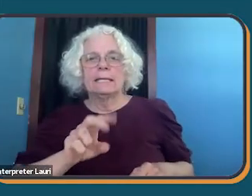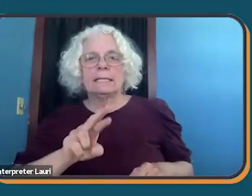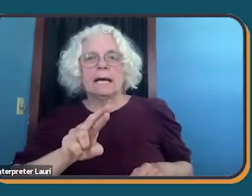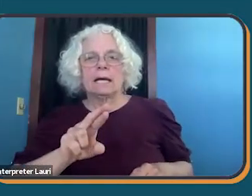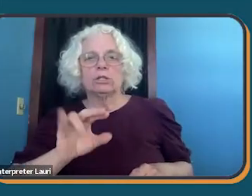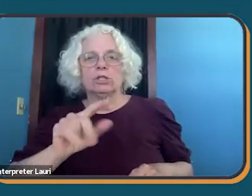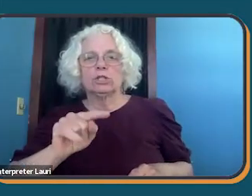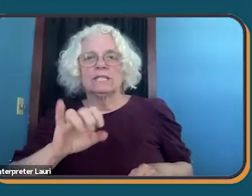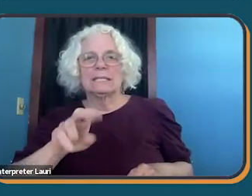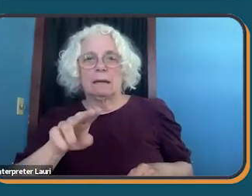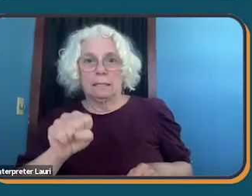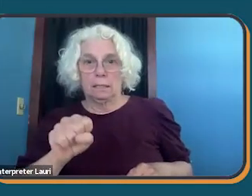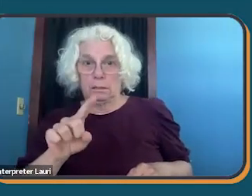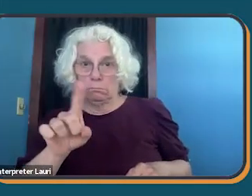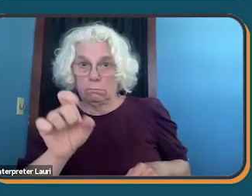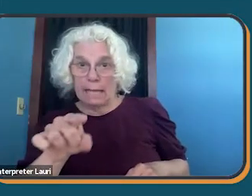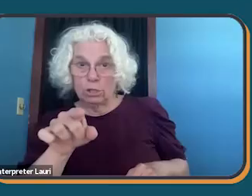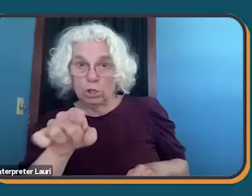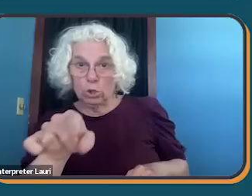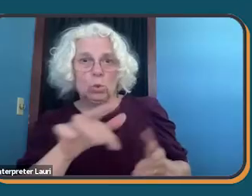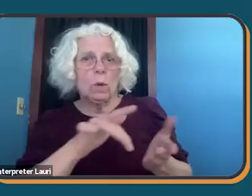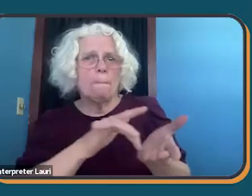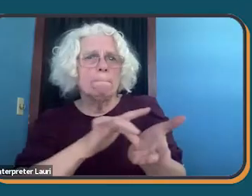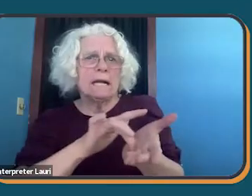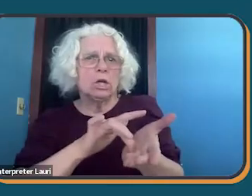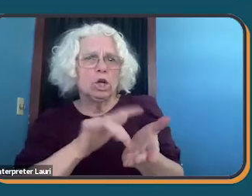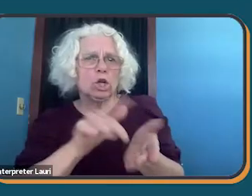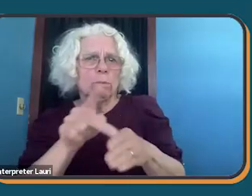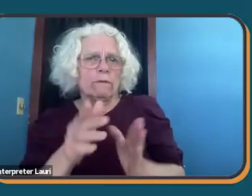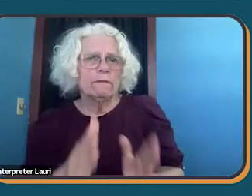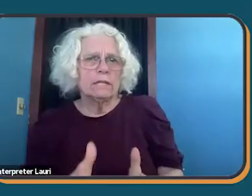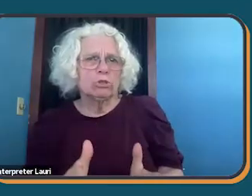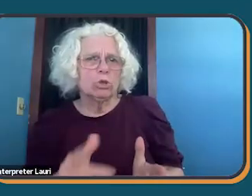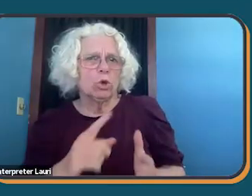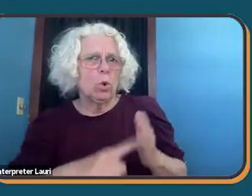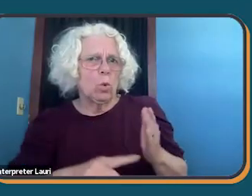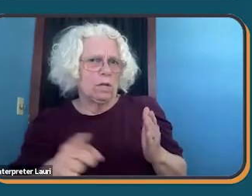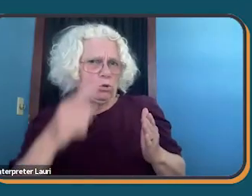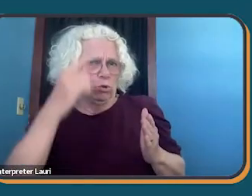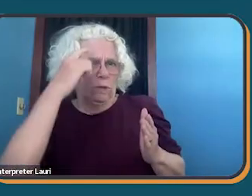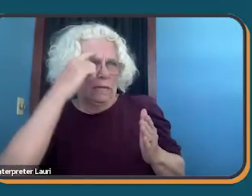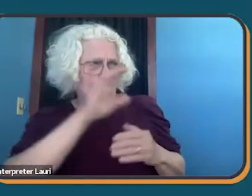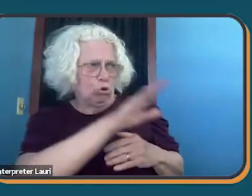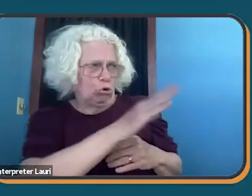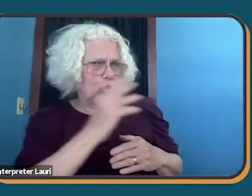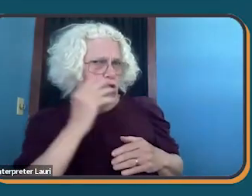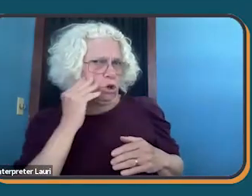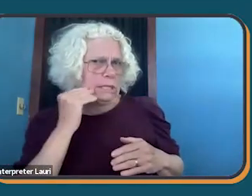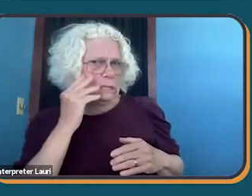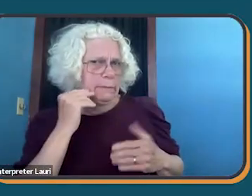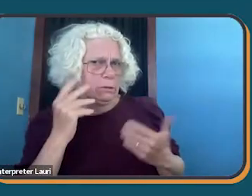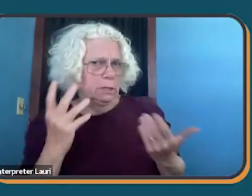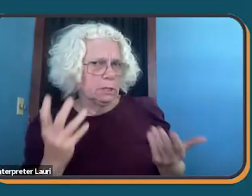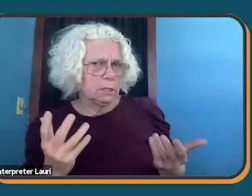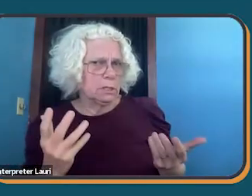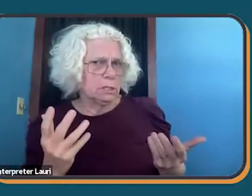From a medical perspective, what do you think about Latisha's experience? She's gotten a breast ultrasound, do you think